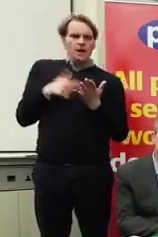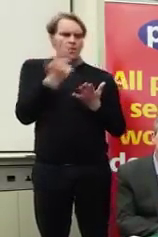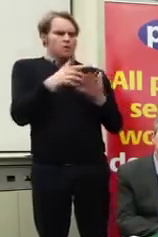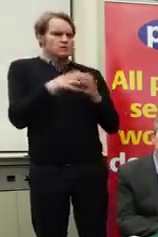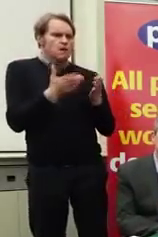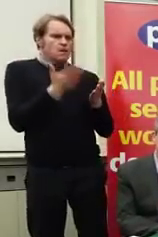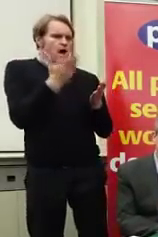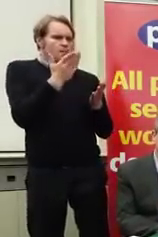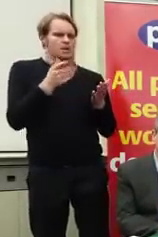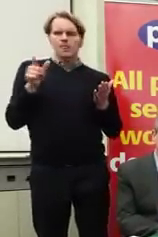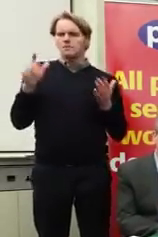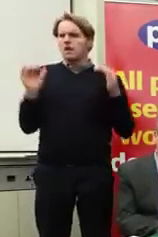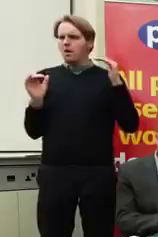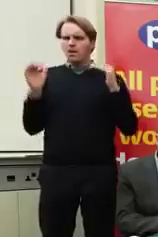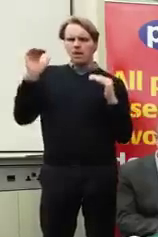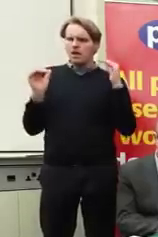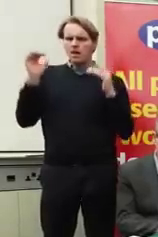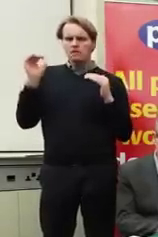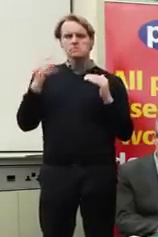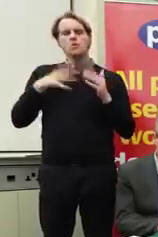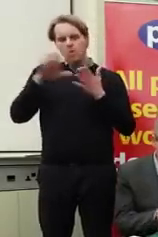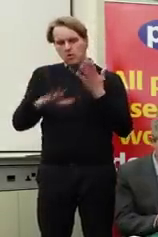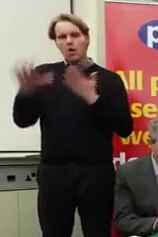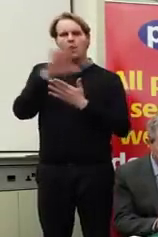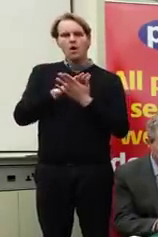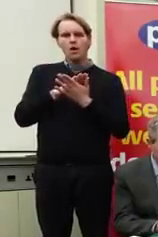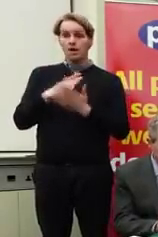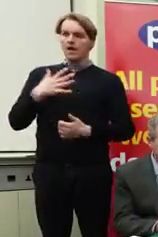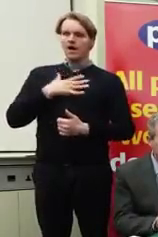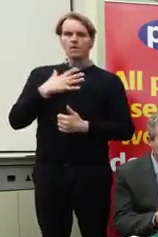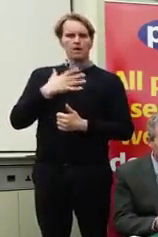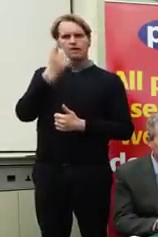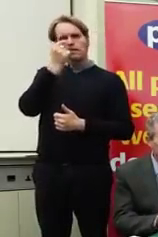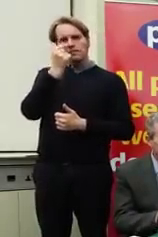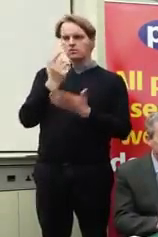another. So it would be fantastic if we could have negotiations with a new sort